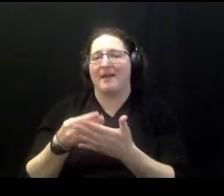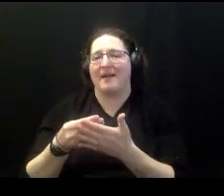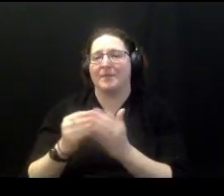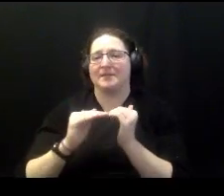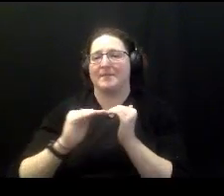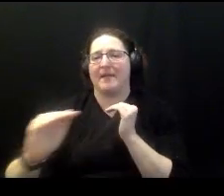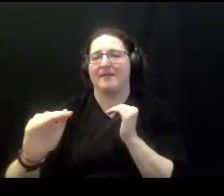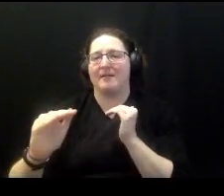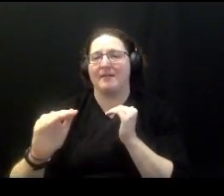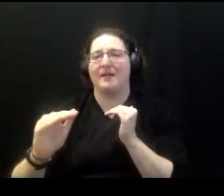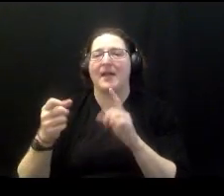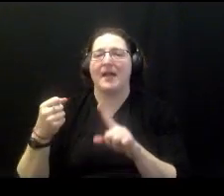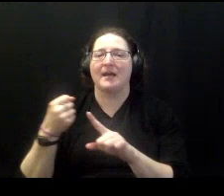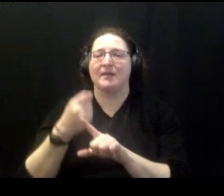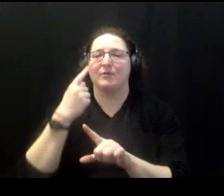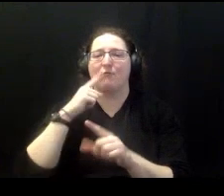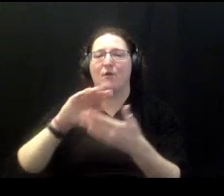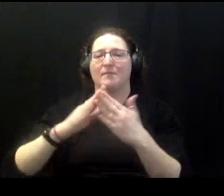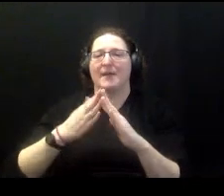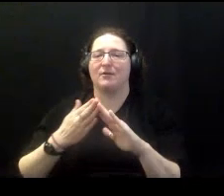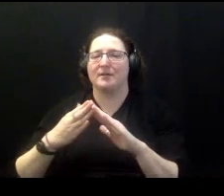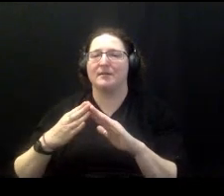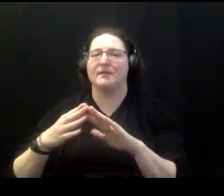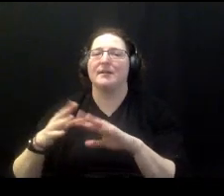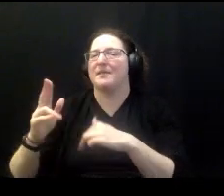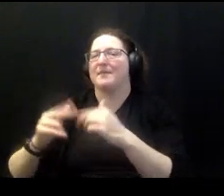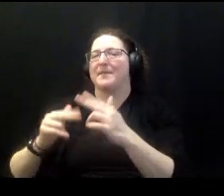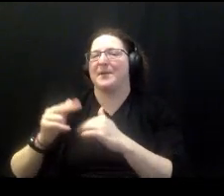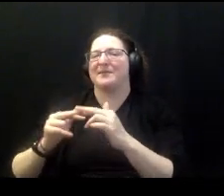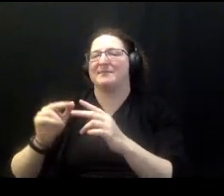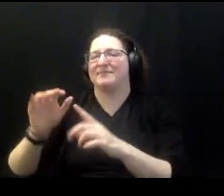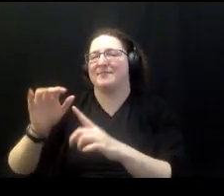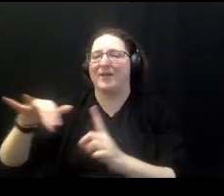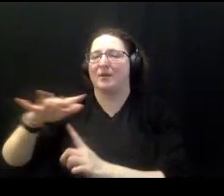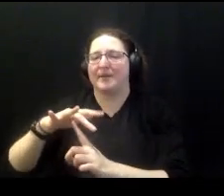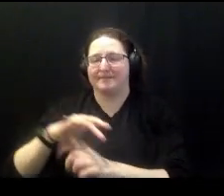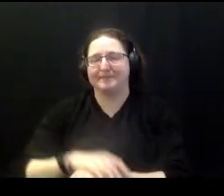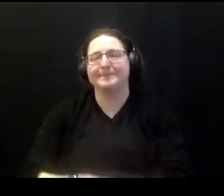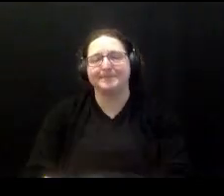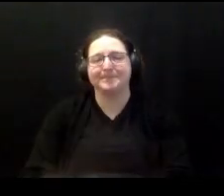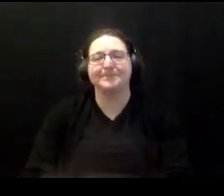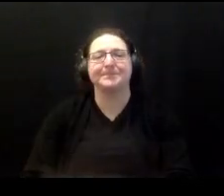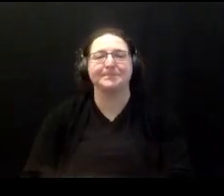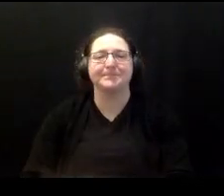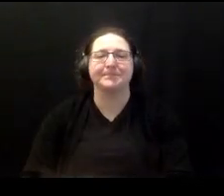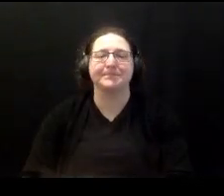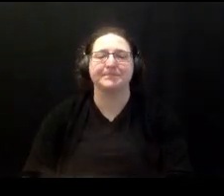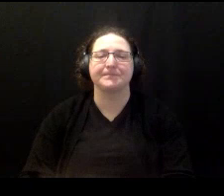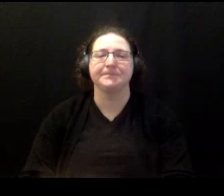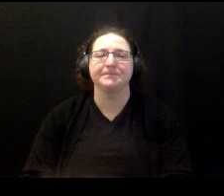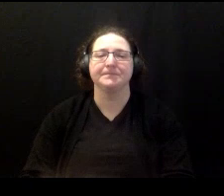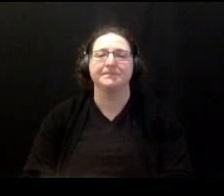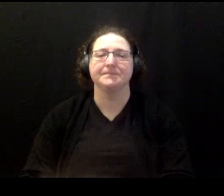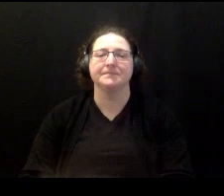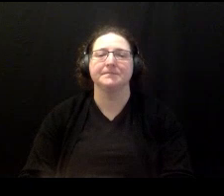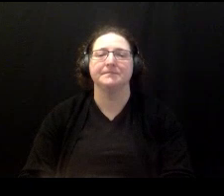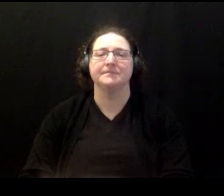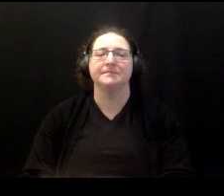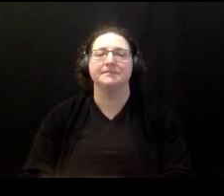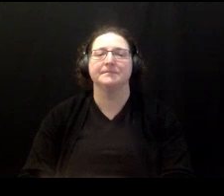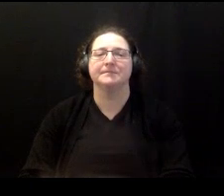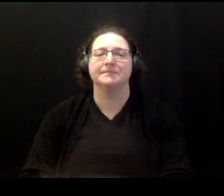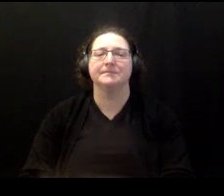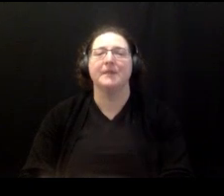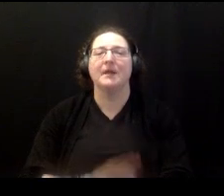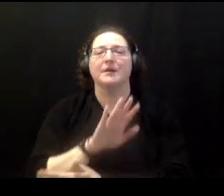neighborhoods and built environments. So, sort of the centerpiece of all this is a survey